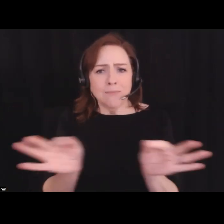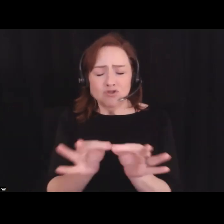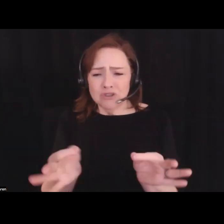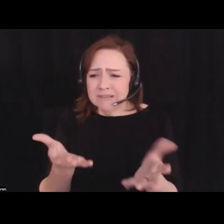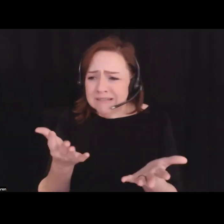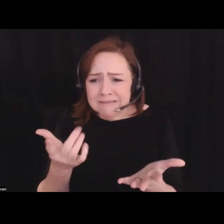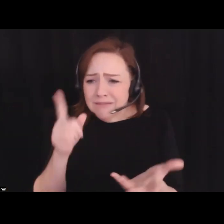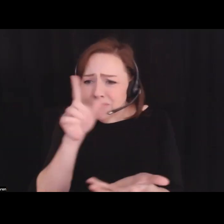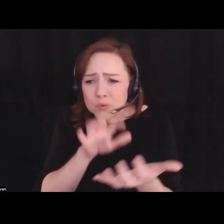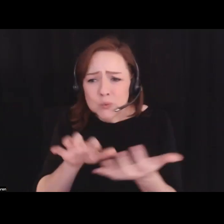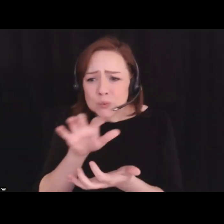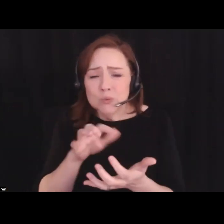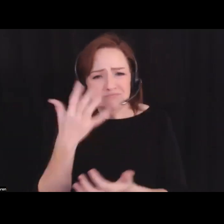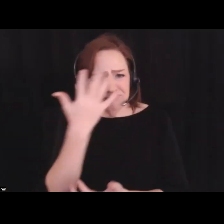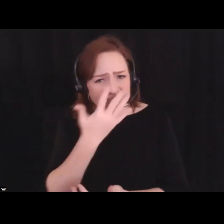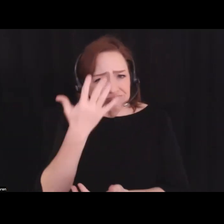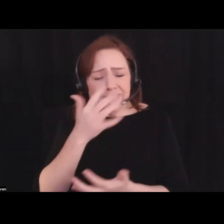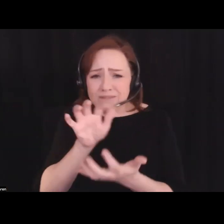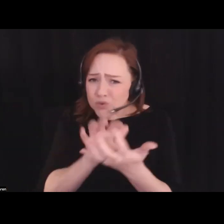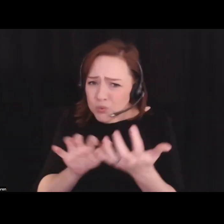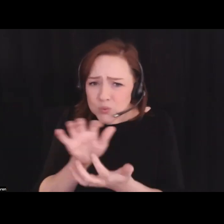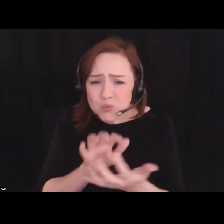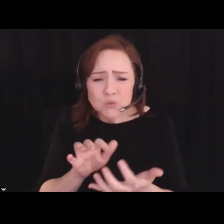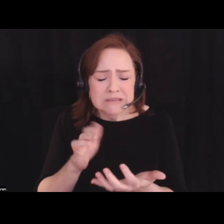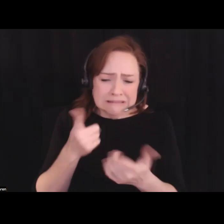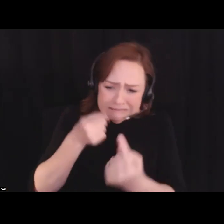they looked very confused. they were trying to understand what was being said but they couldn't